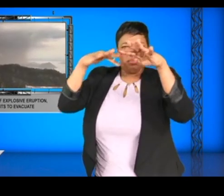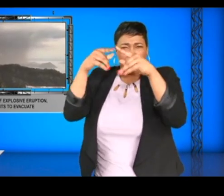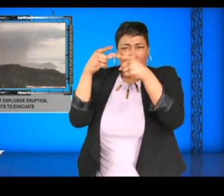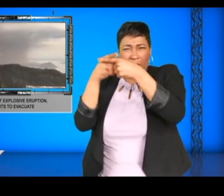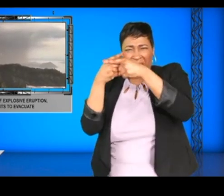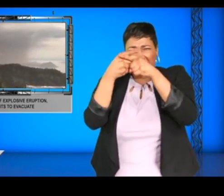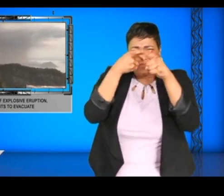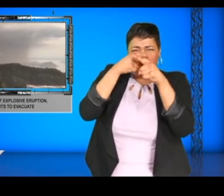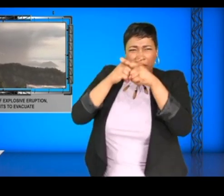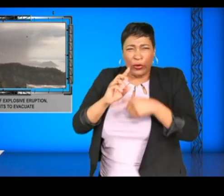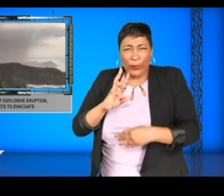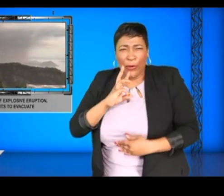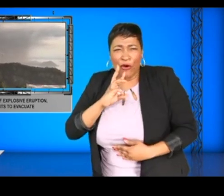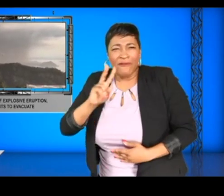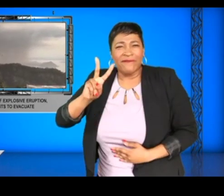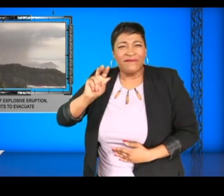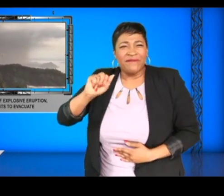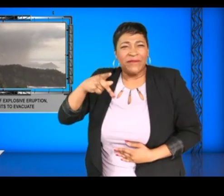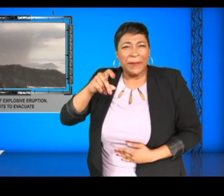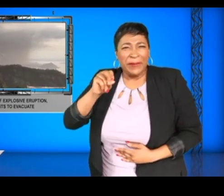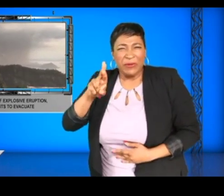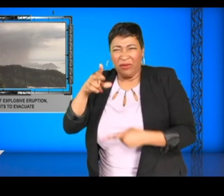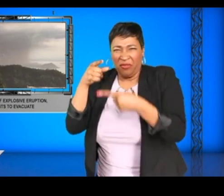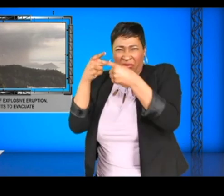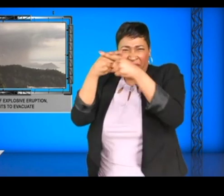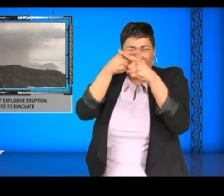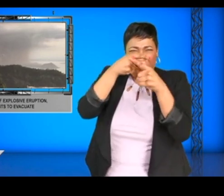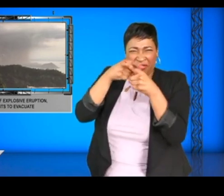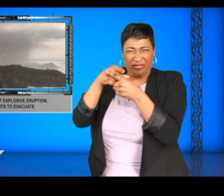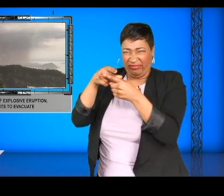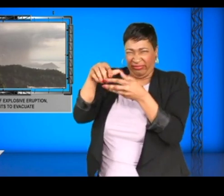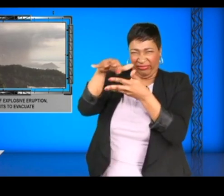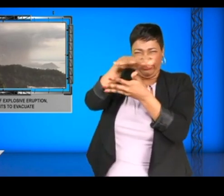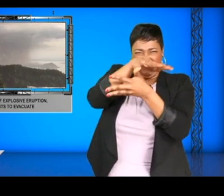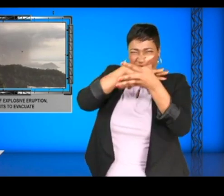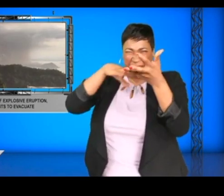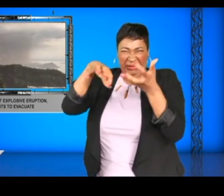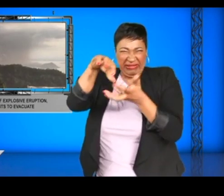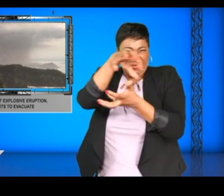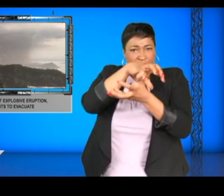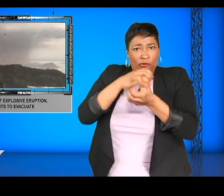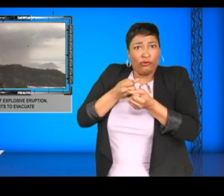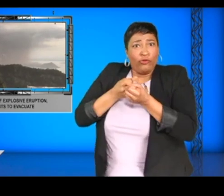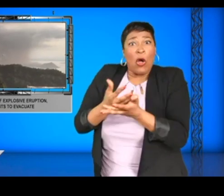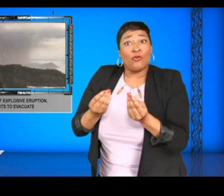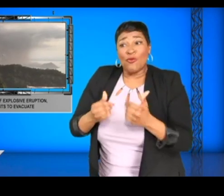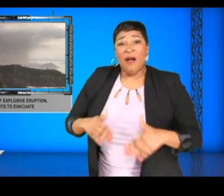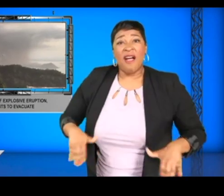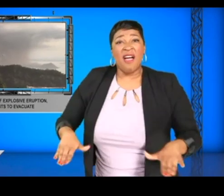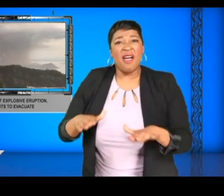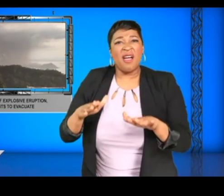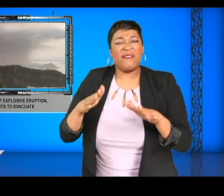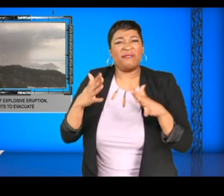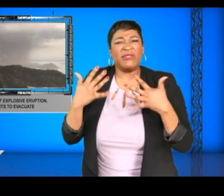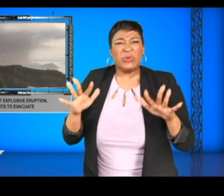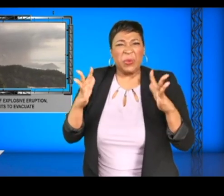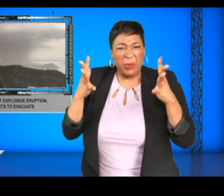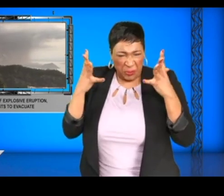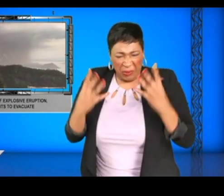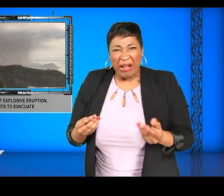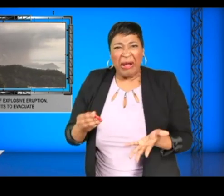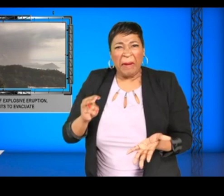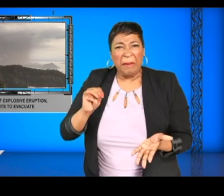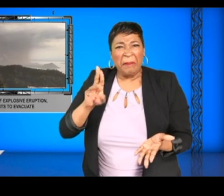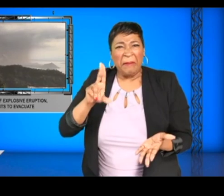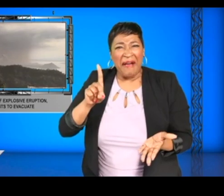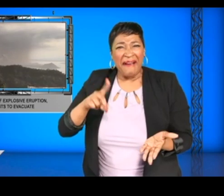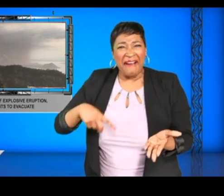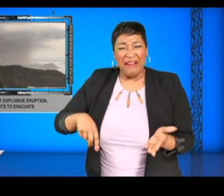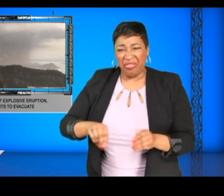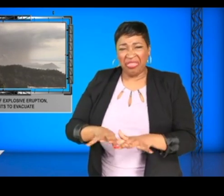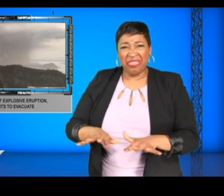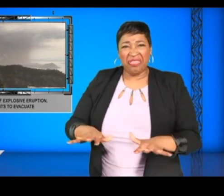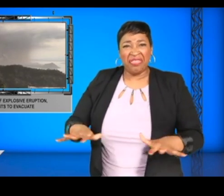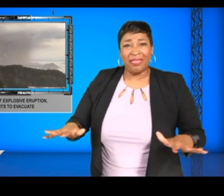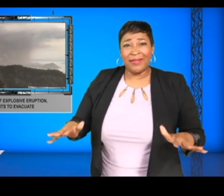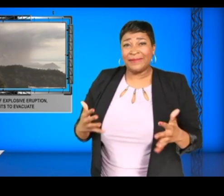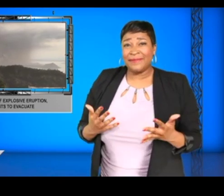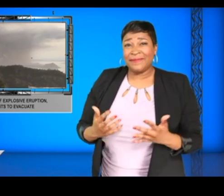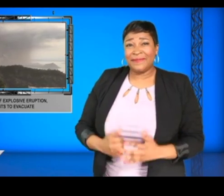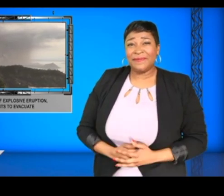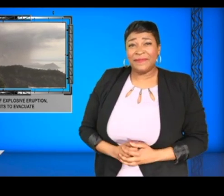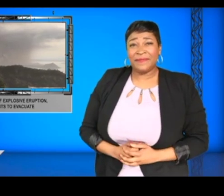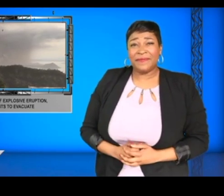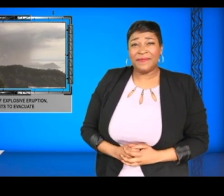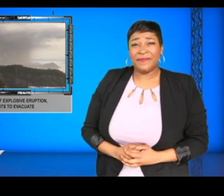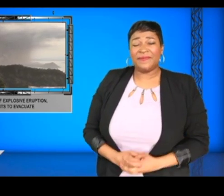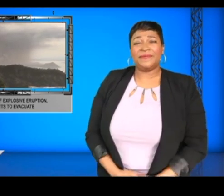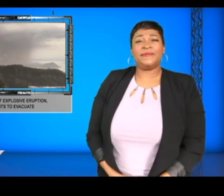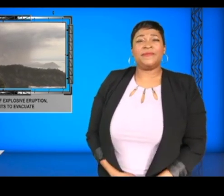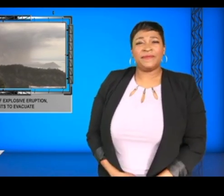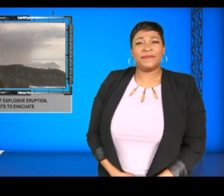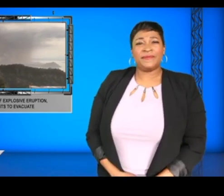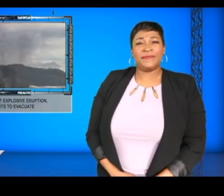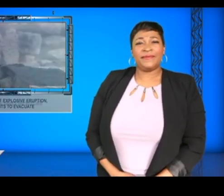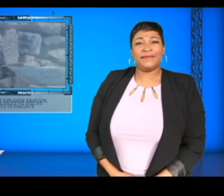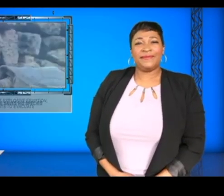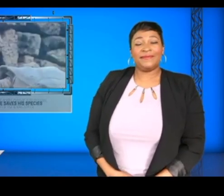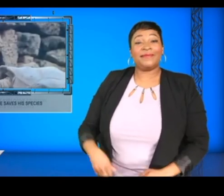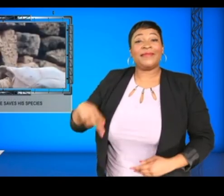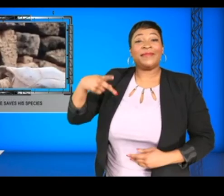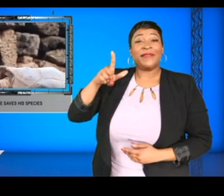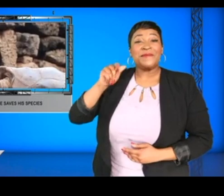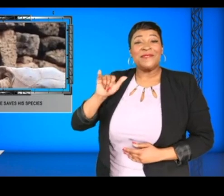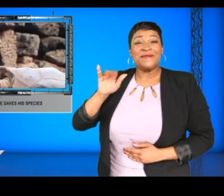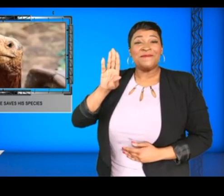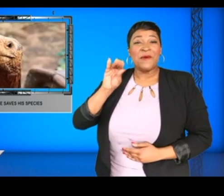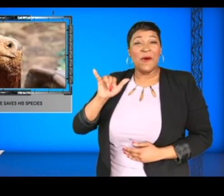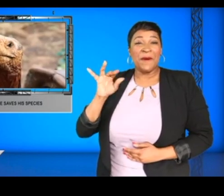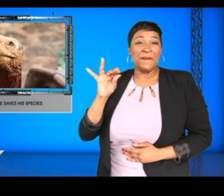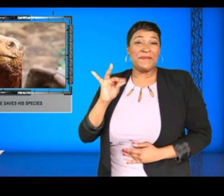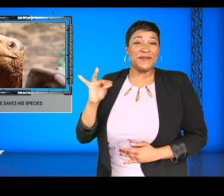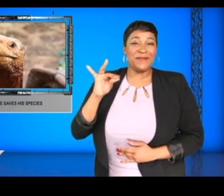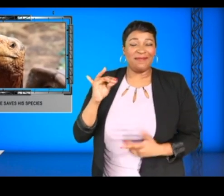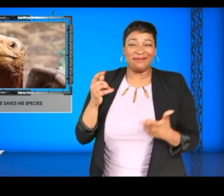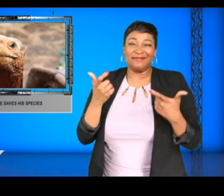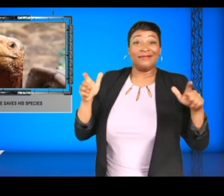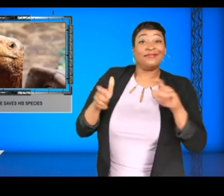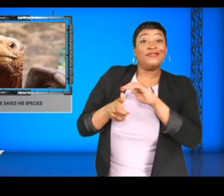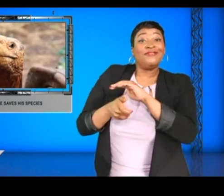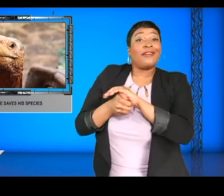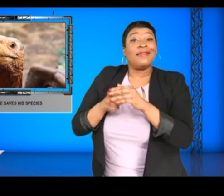ash mixing with water vapor in the atmosphere.